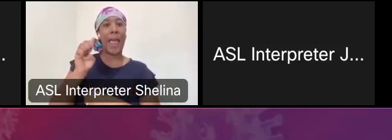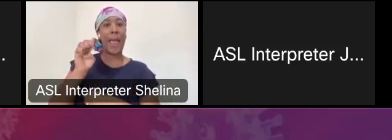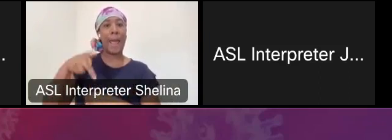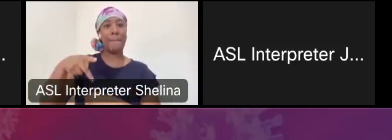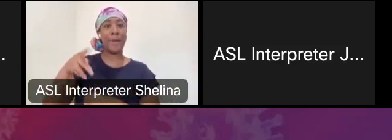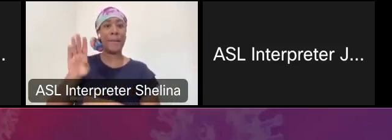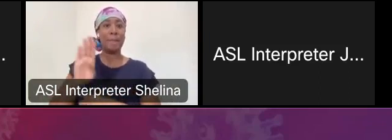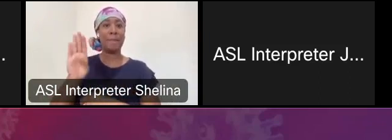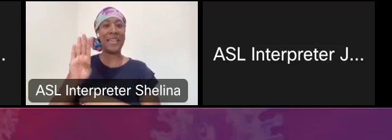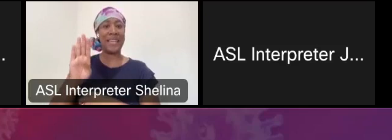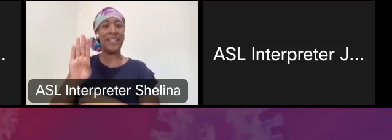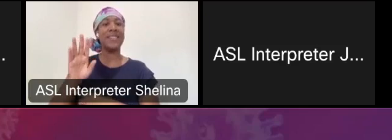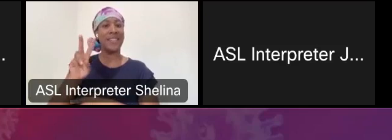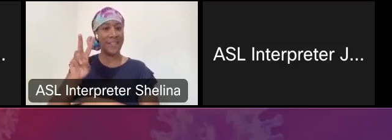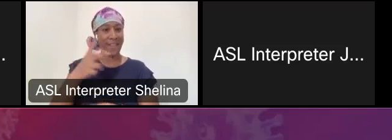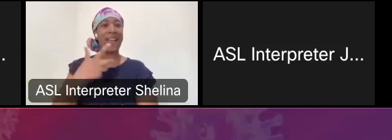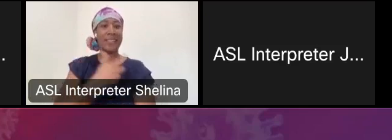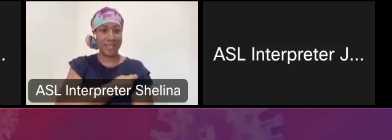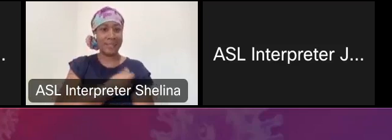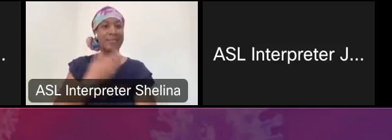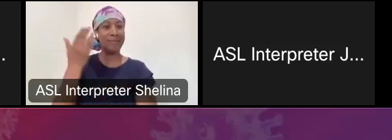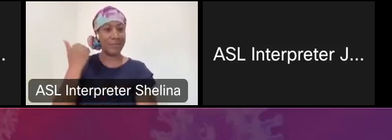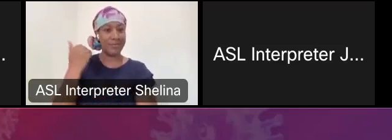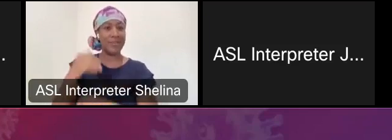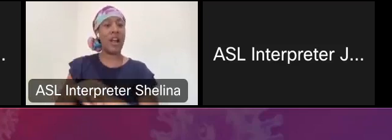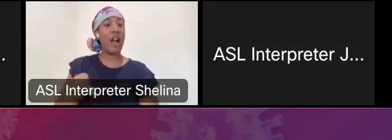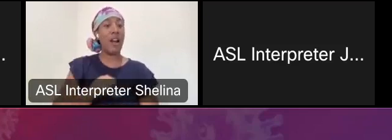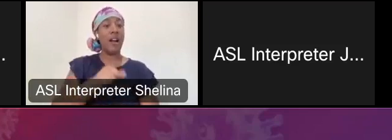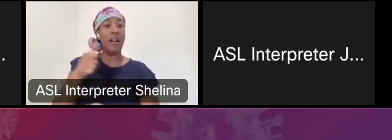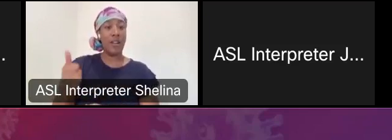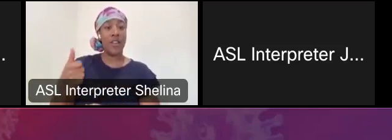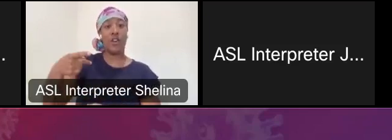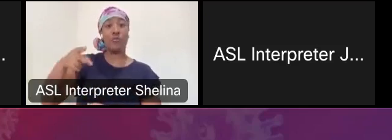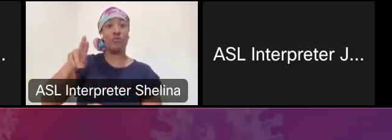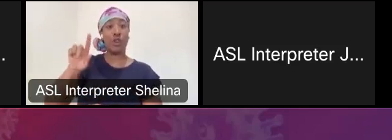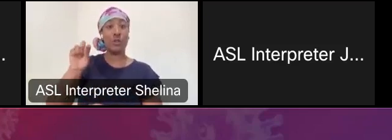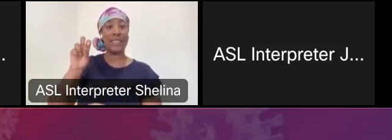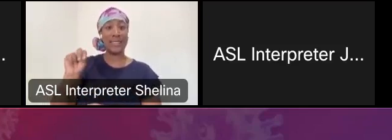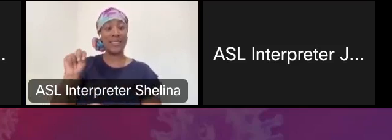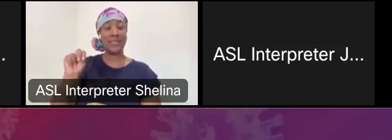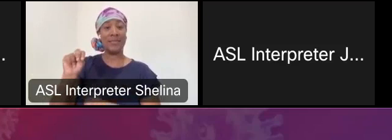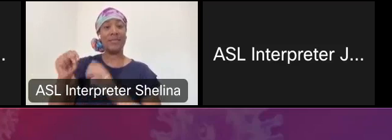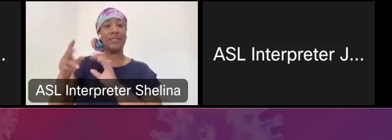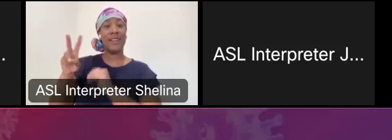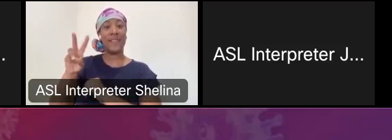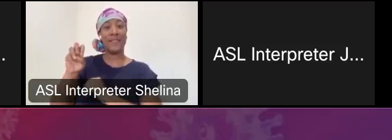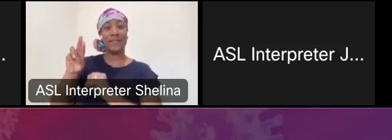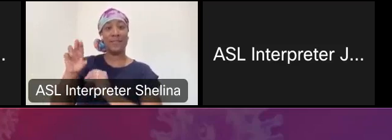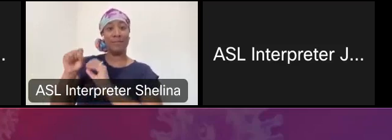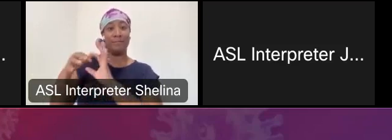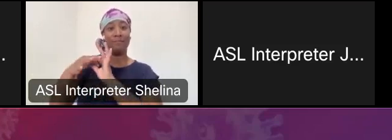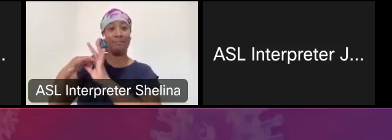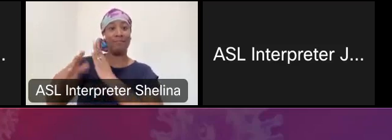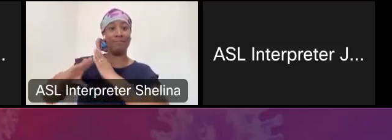Other proteins, sub vaccines used in the United States today, include those to protect against influenza.